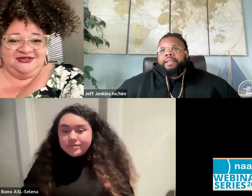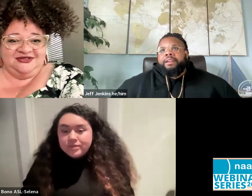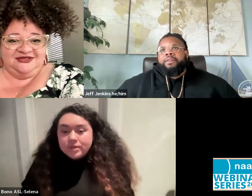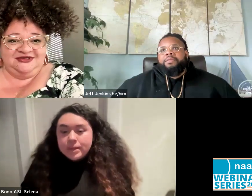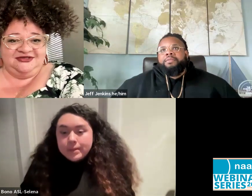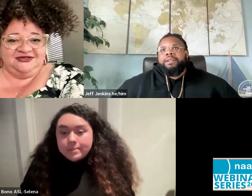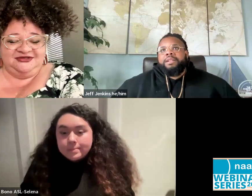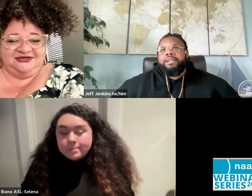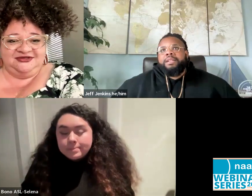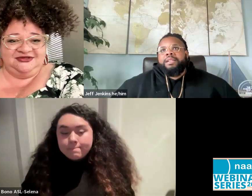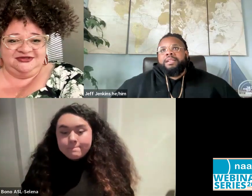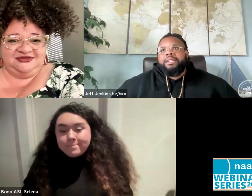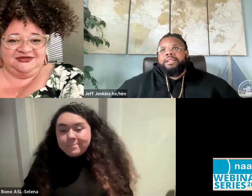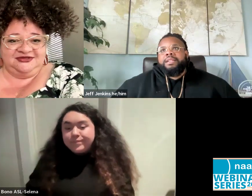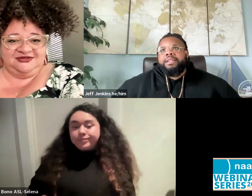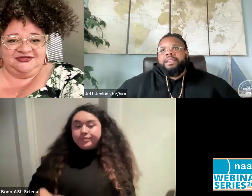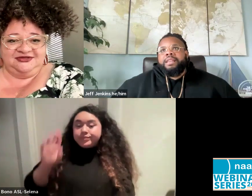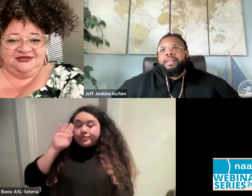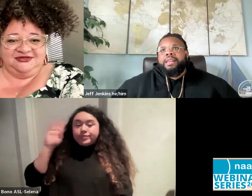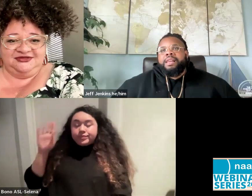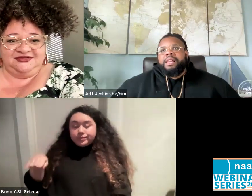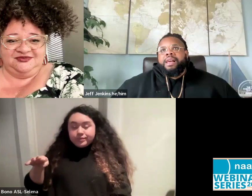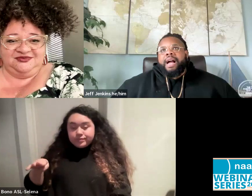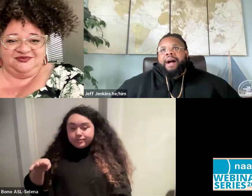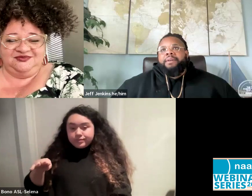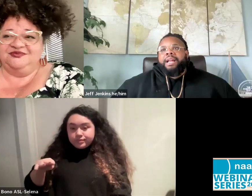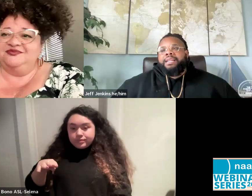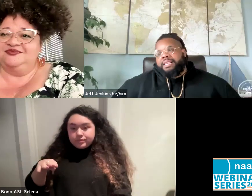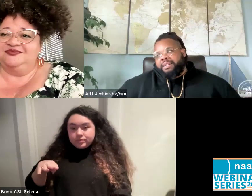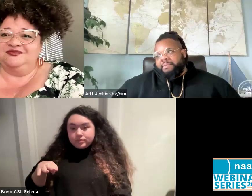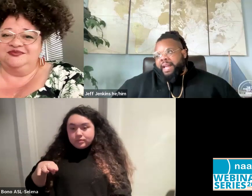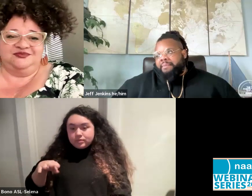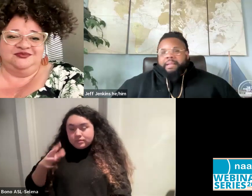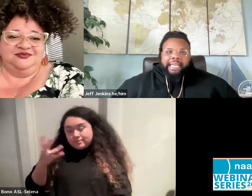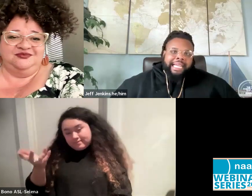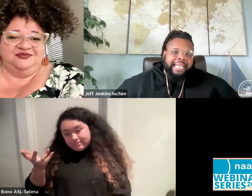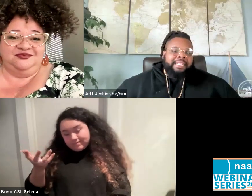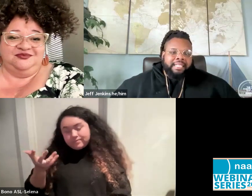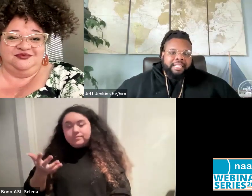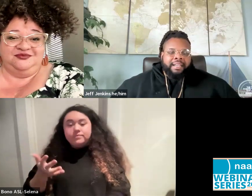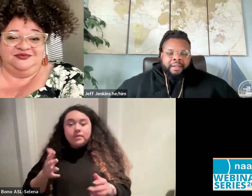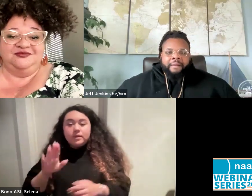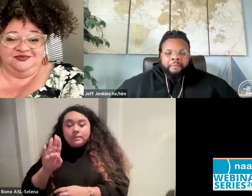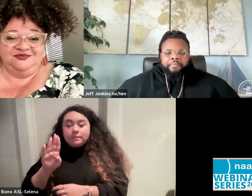You know, I would man Belize.